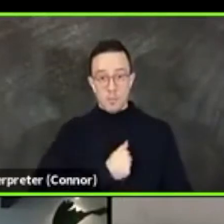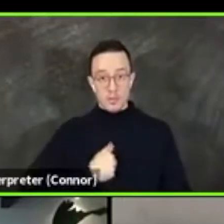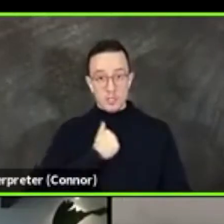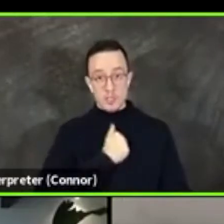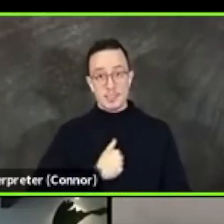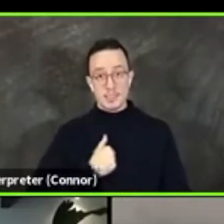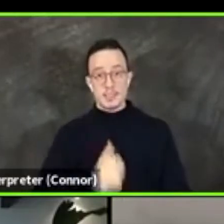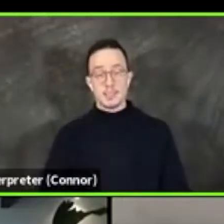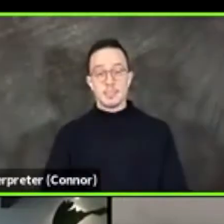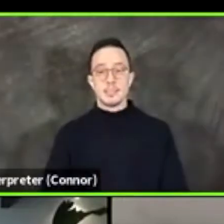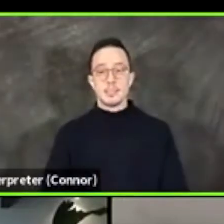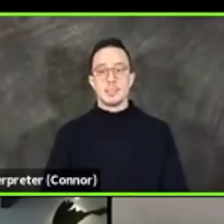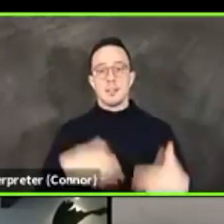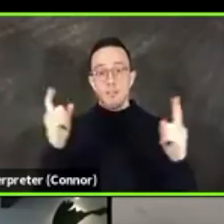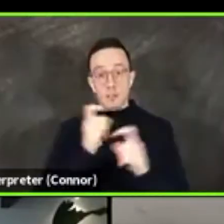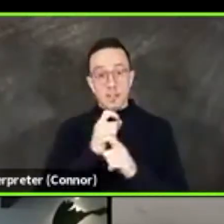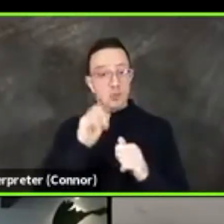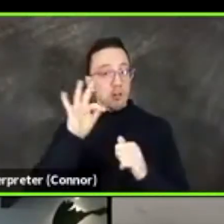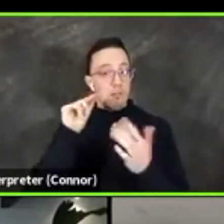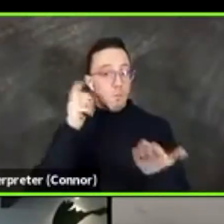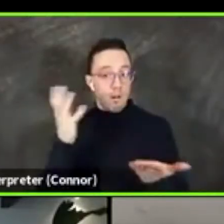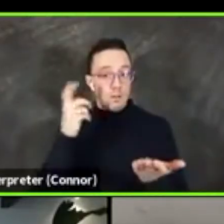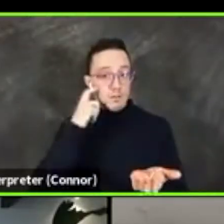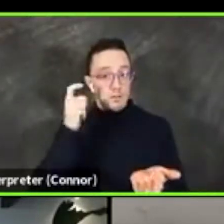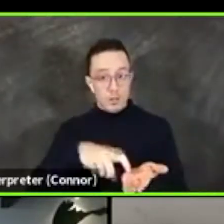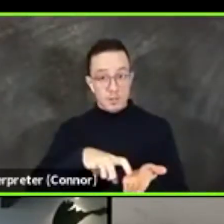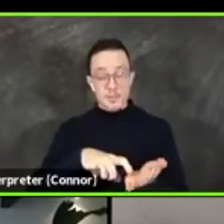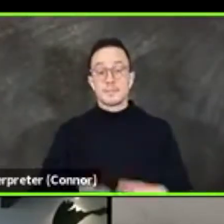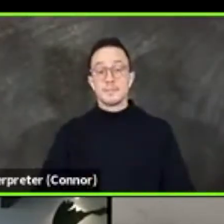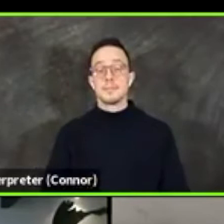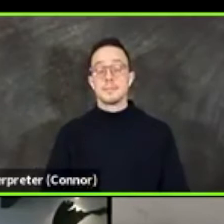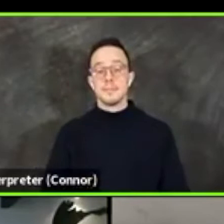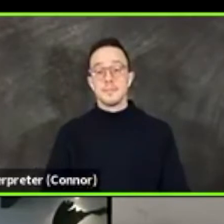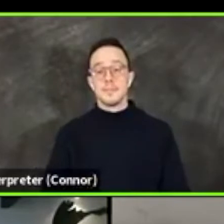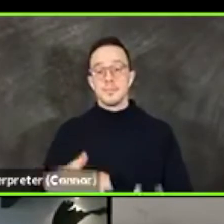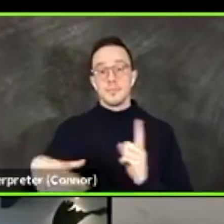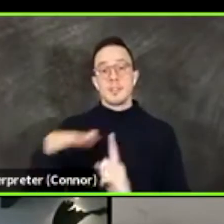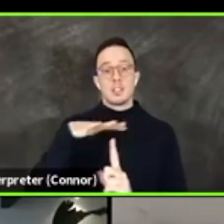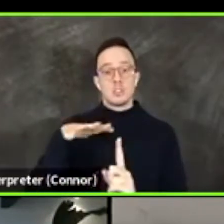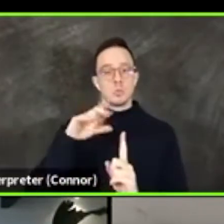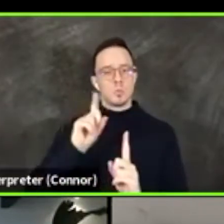THE COMPLICATION OF ACKNOWLEDGMENT. THE CONDITIONS UNDER WHICH THE REITERATION